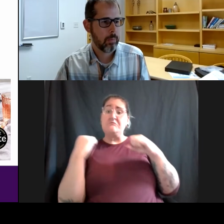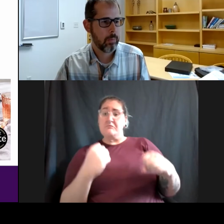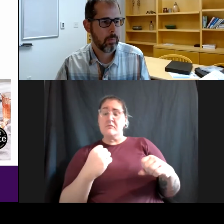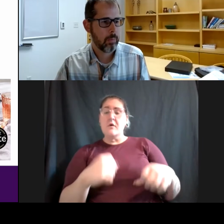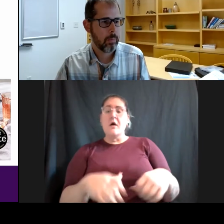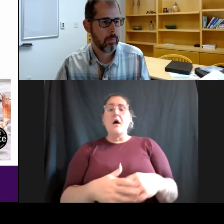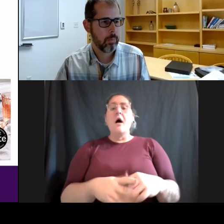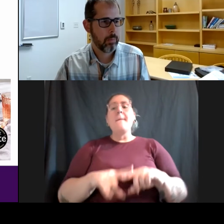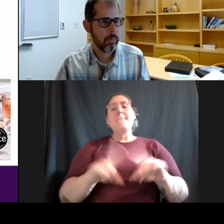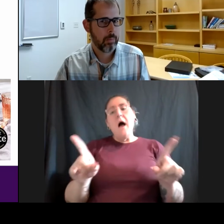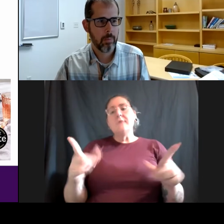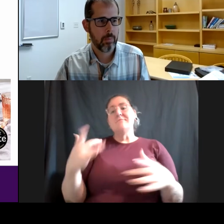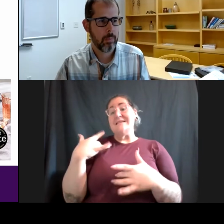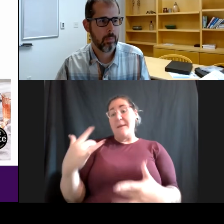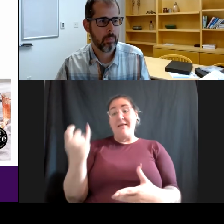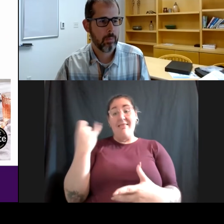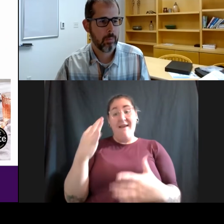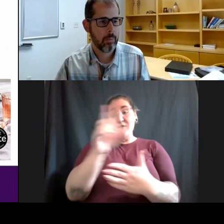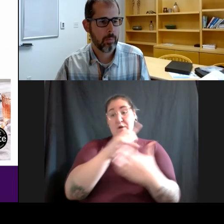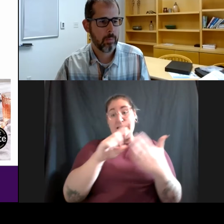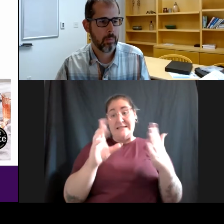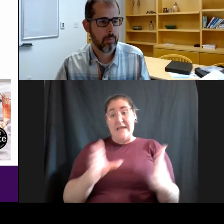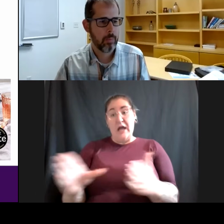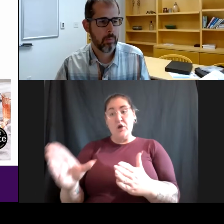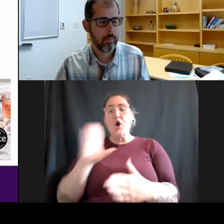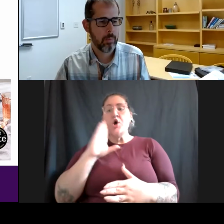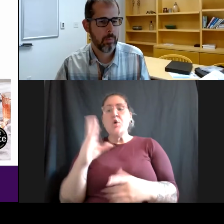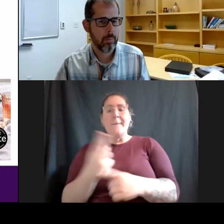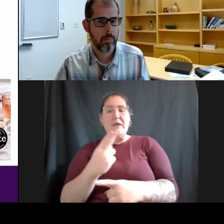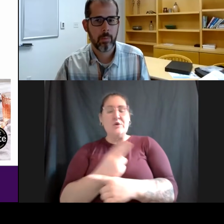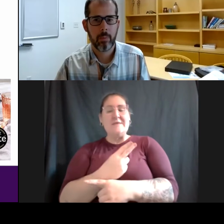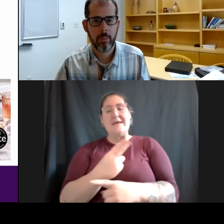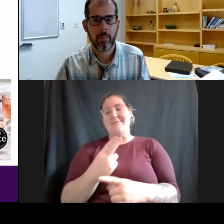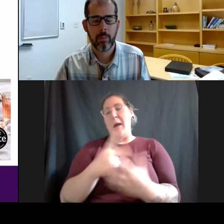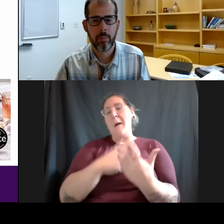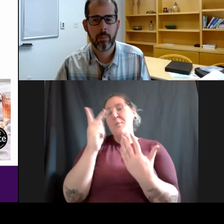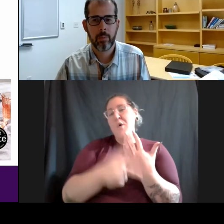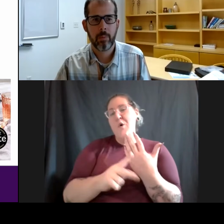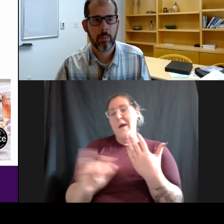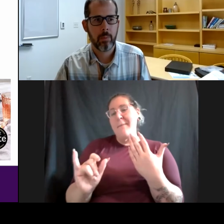as a designer, you will be working at something like Figma or Sketch. There are a few